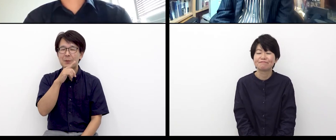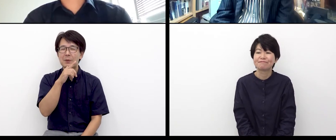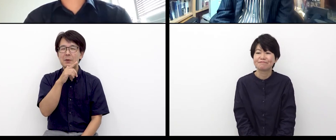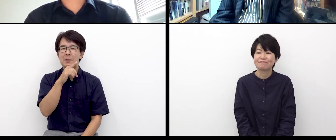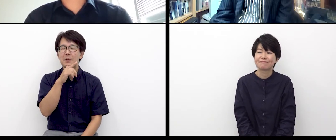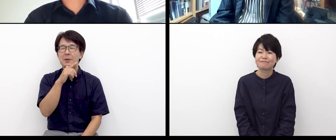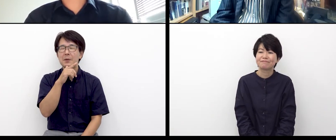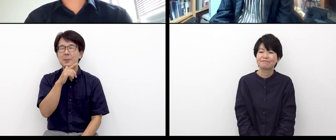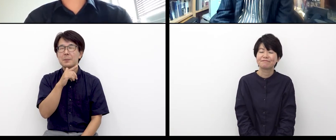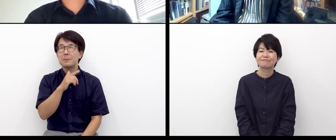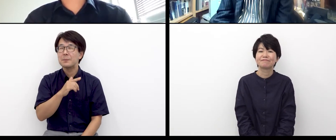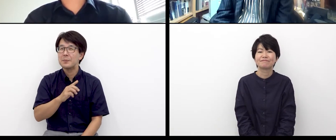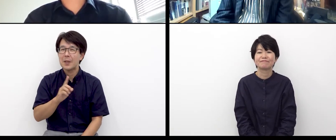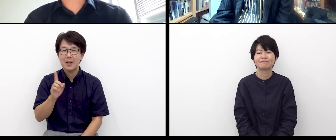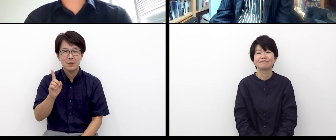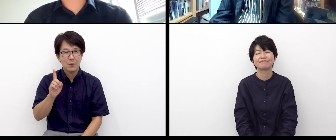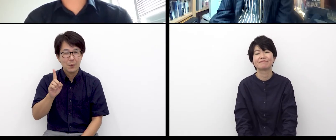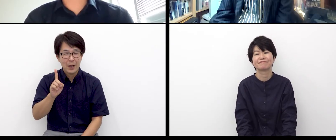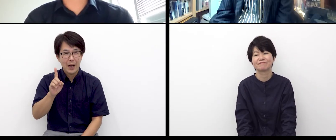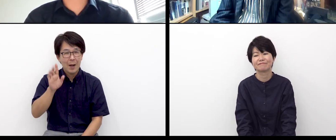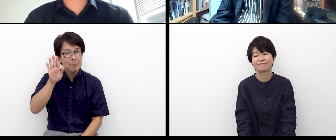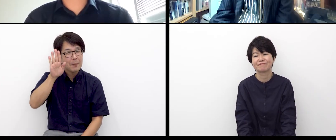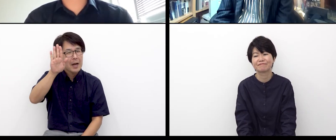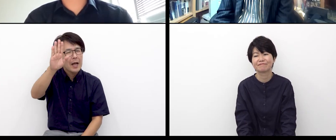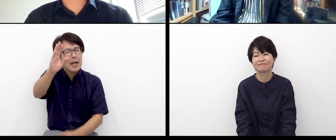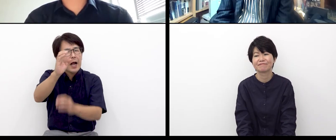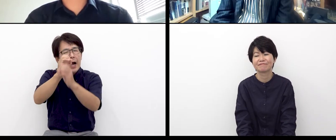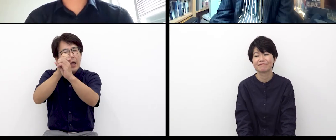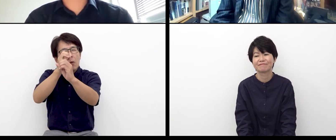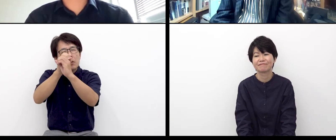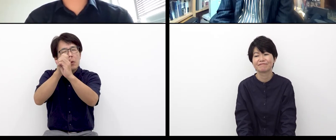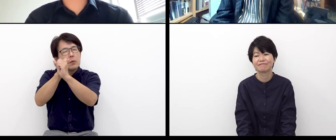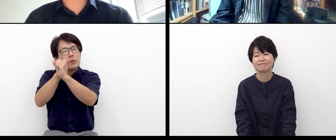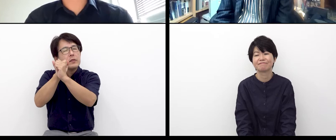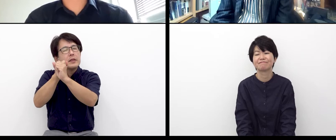I wonder how to say… We can’t predict our future and its chaotic part